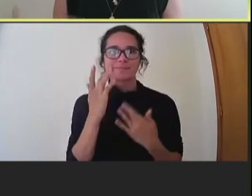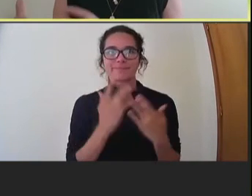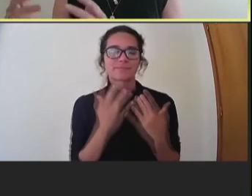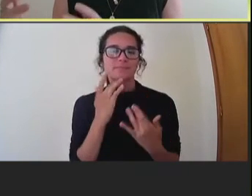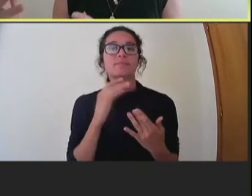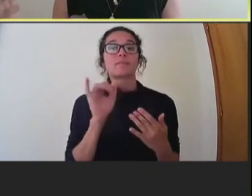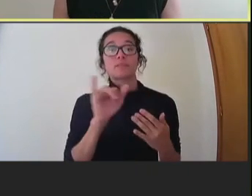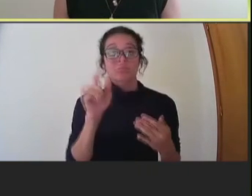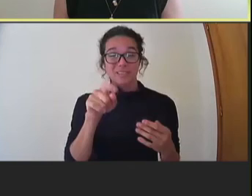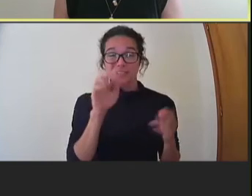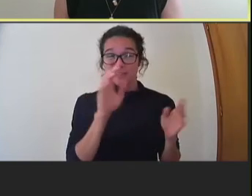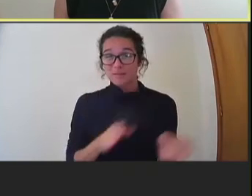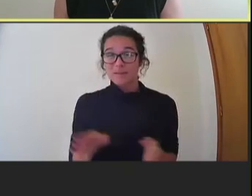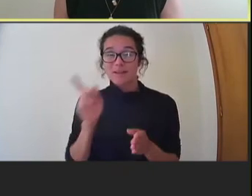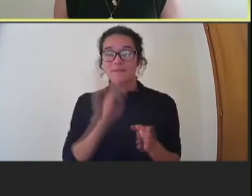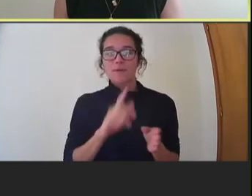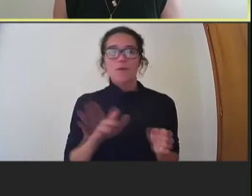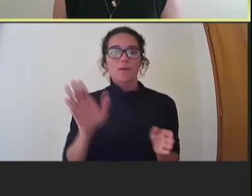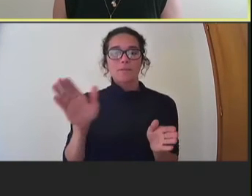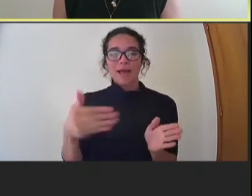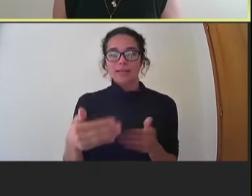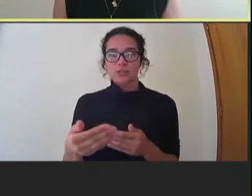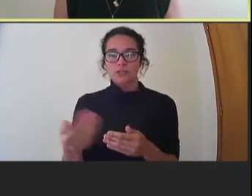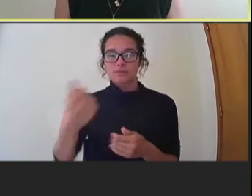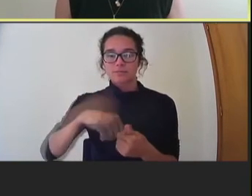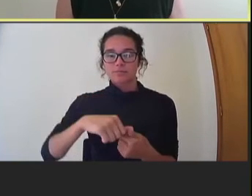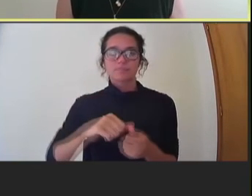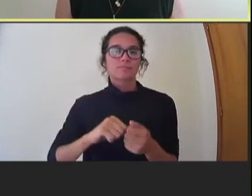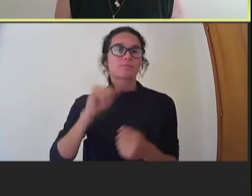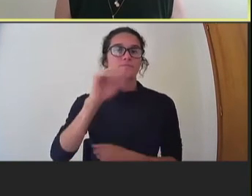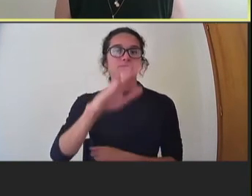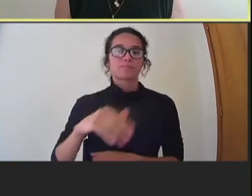in terms of shipping those vaccines out. So, that's something we take very,